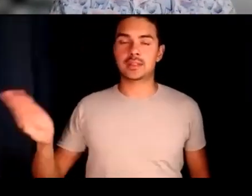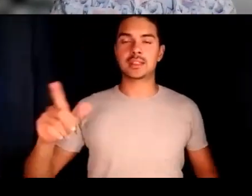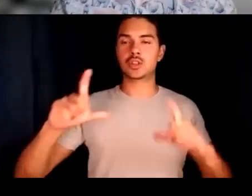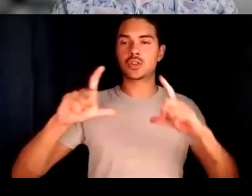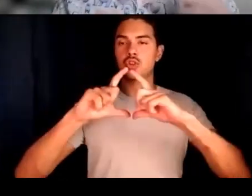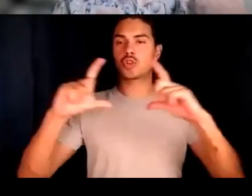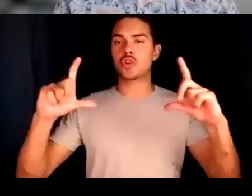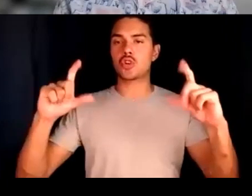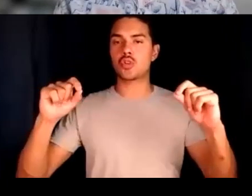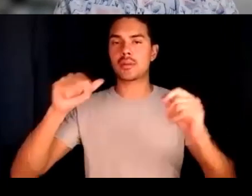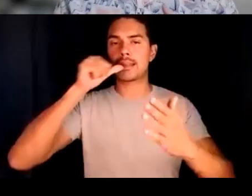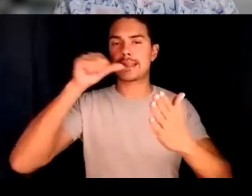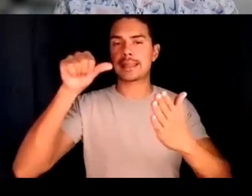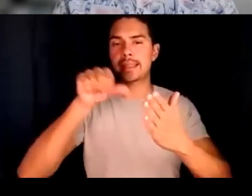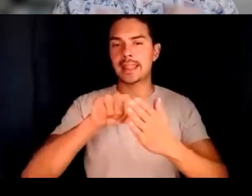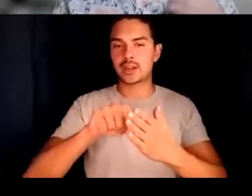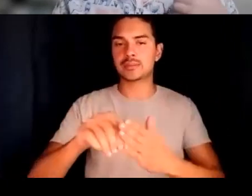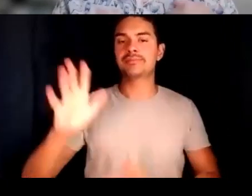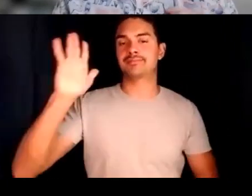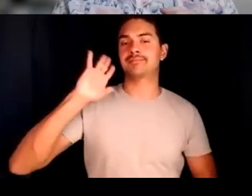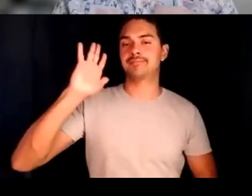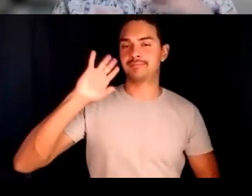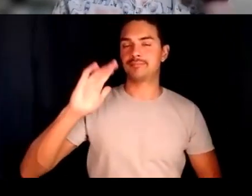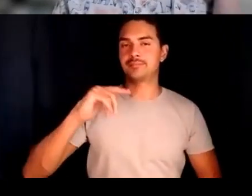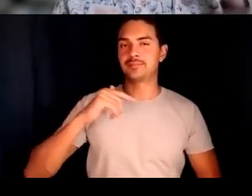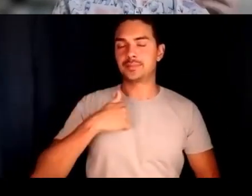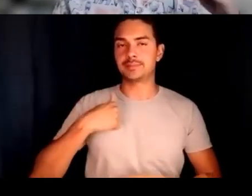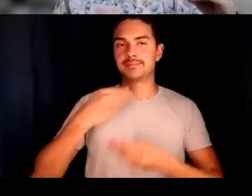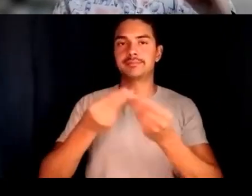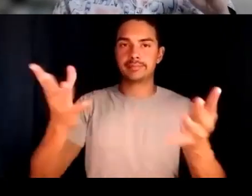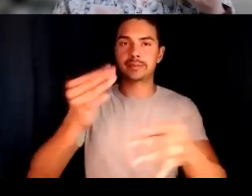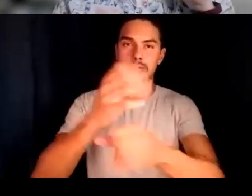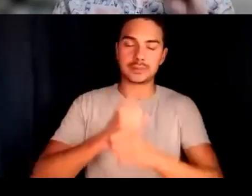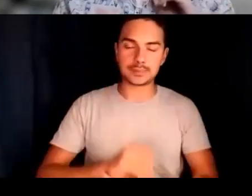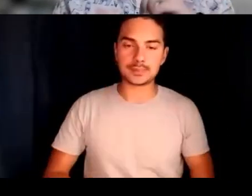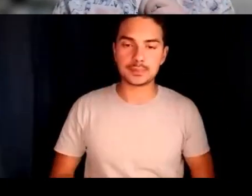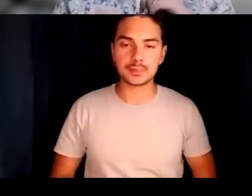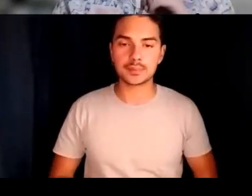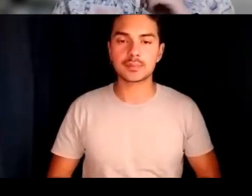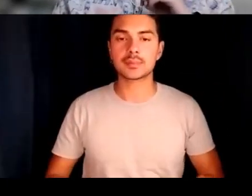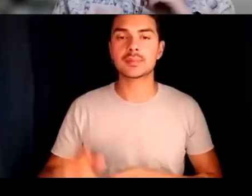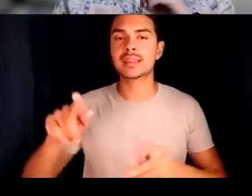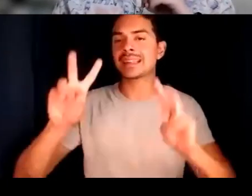And a major theme of this training that we really wanted to start off with